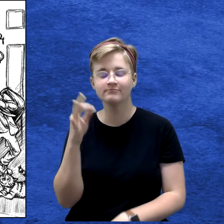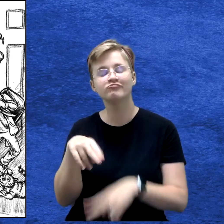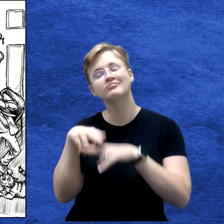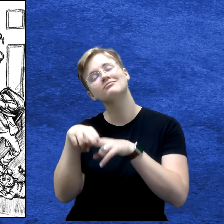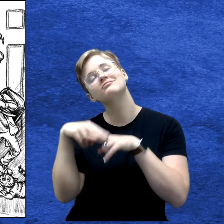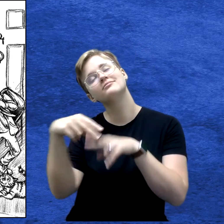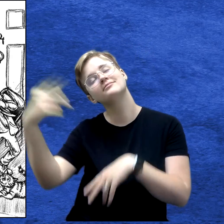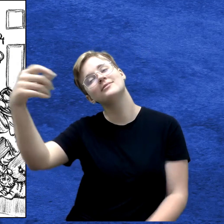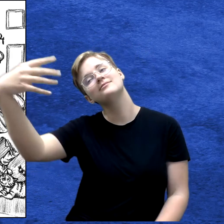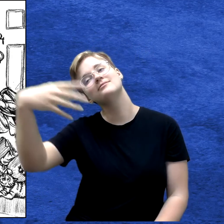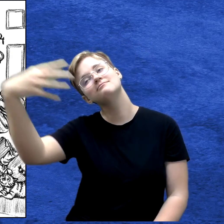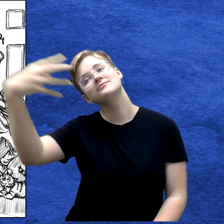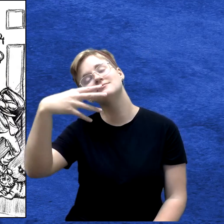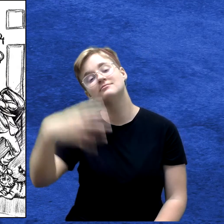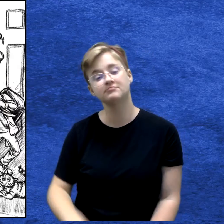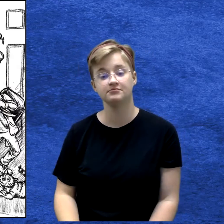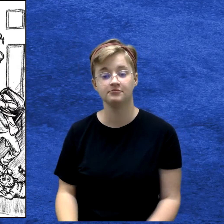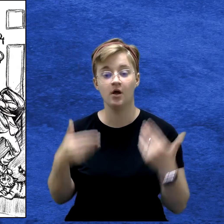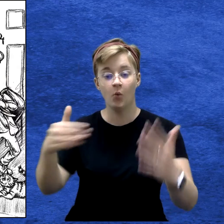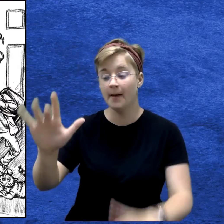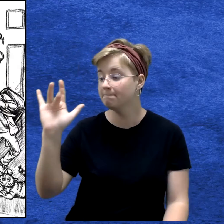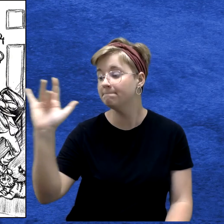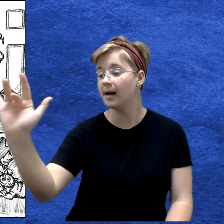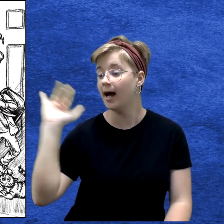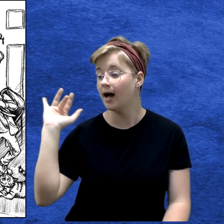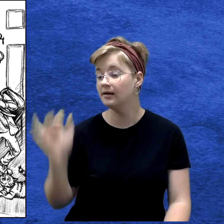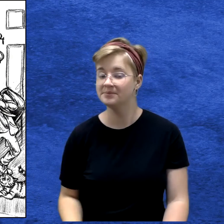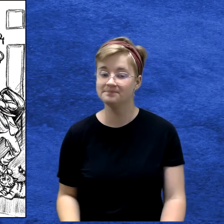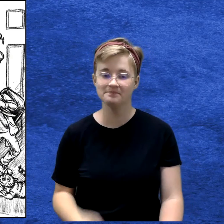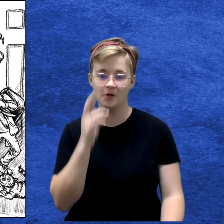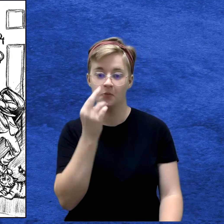Dink pressed the doorbell. Ruth Rose showed up at the door.